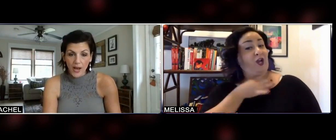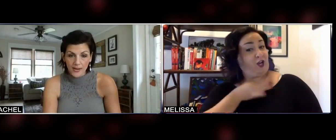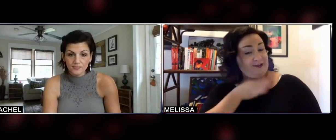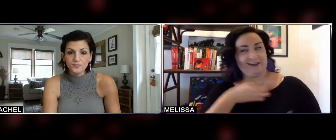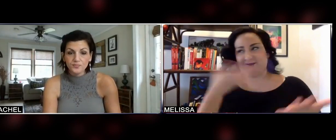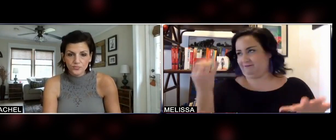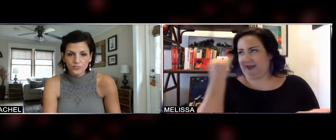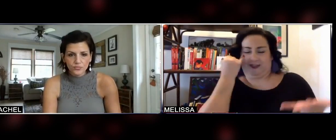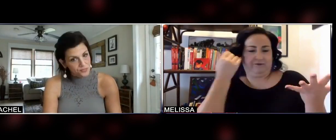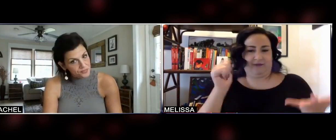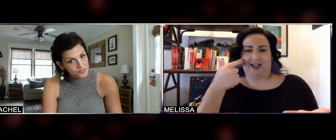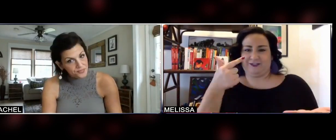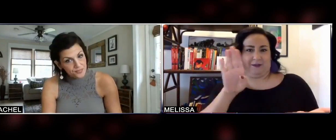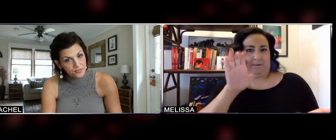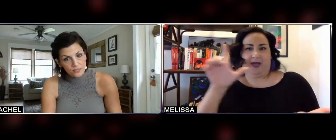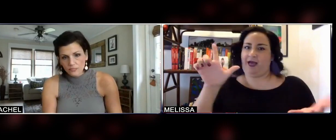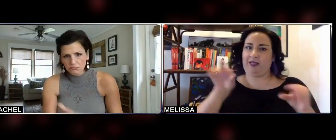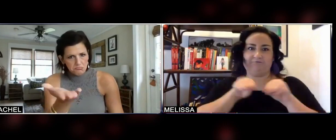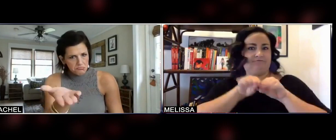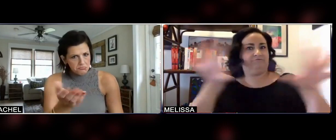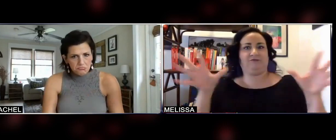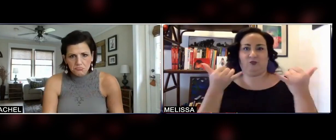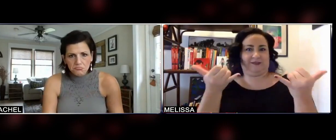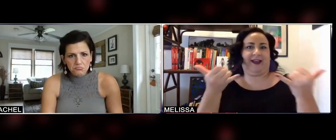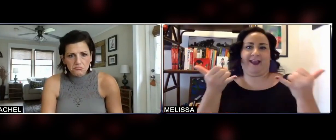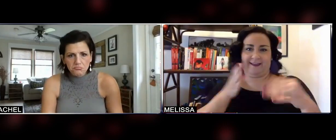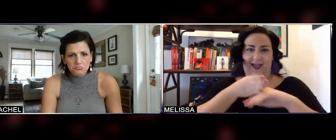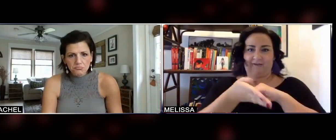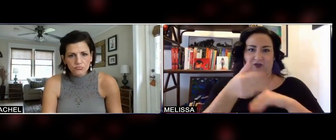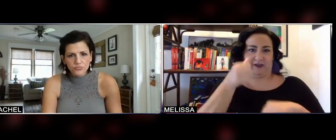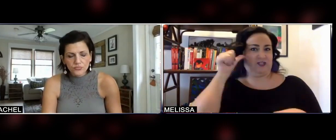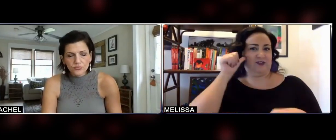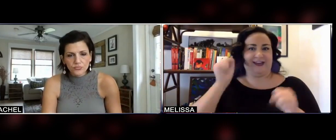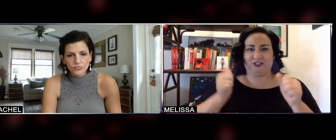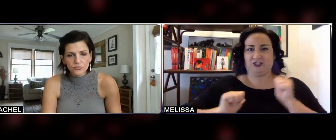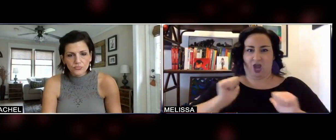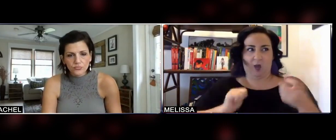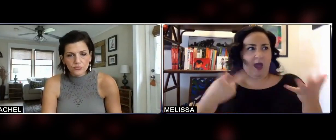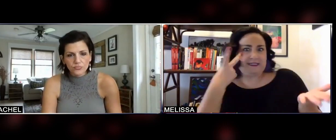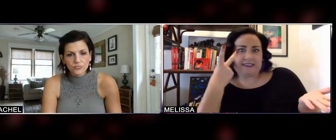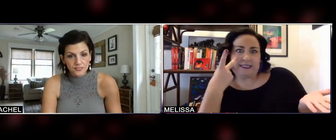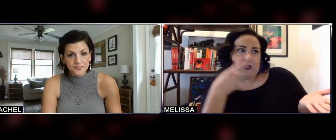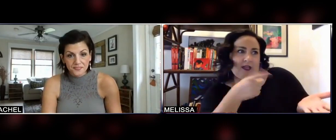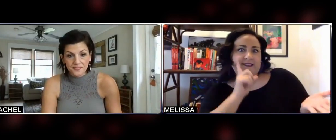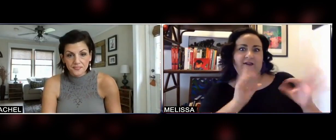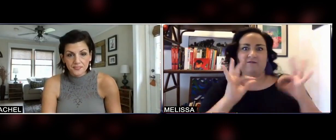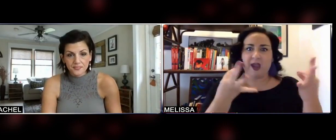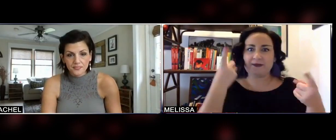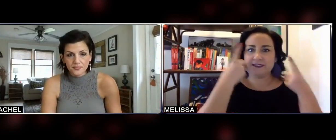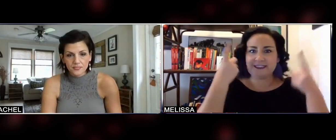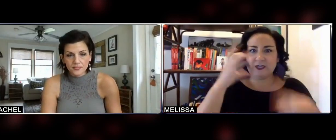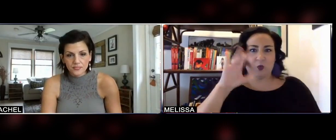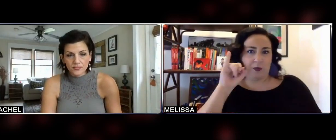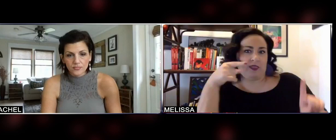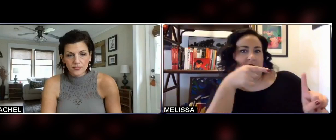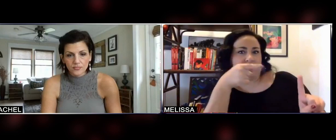So, I'm curious, I wonder if A.G. Bell would make a statement after last night's show capitalizing on the fact that a family is interested